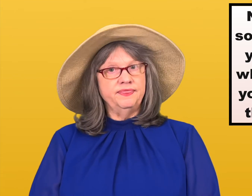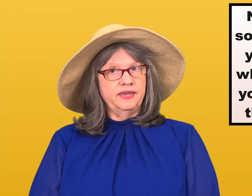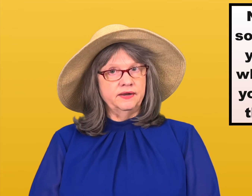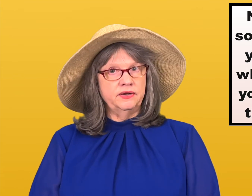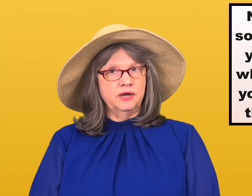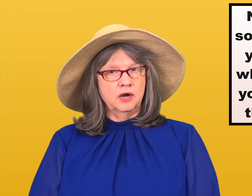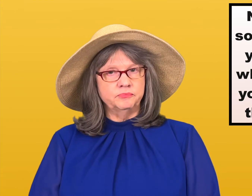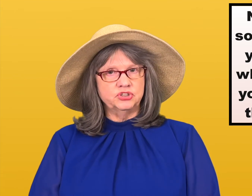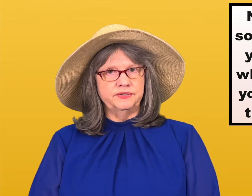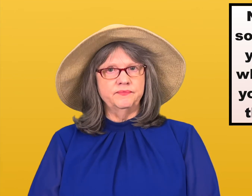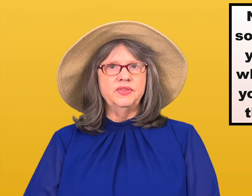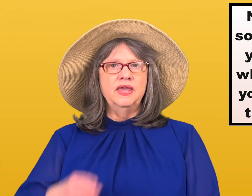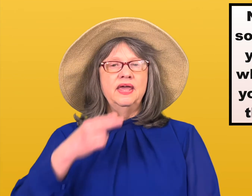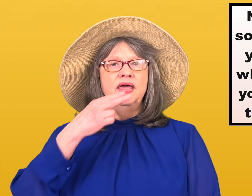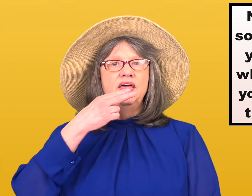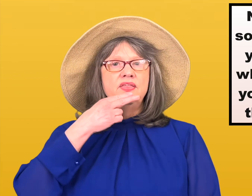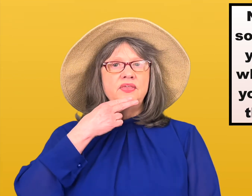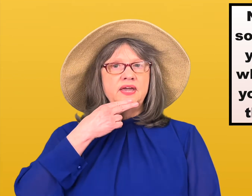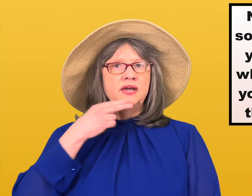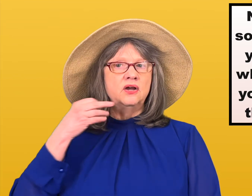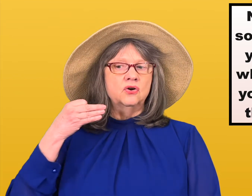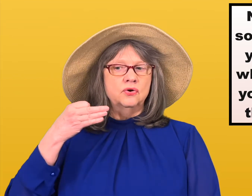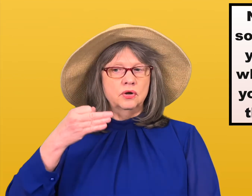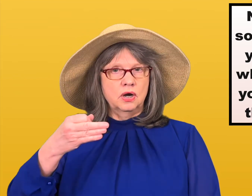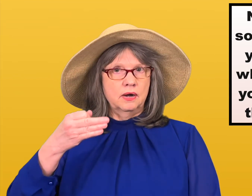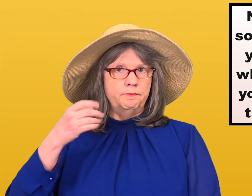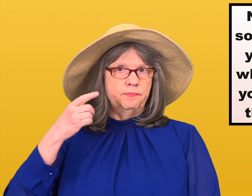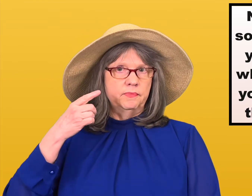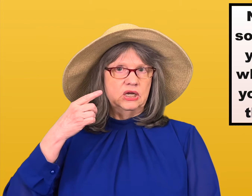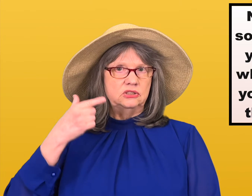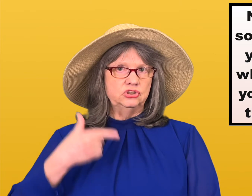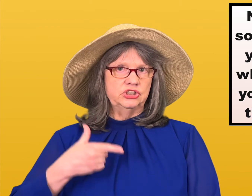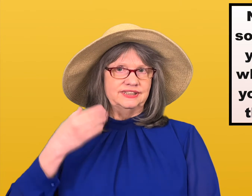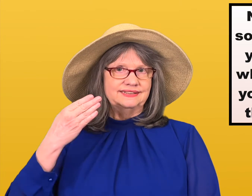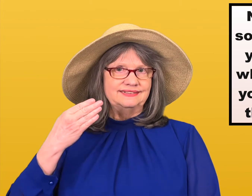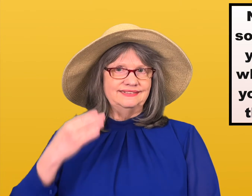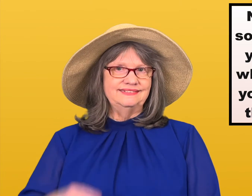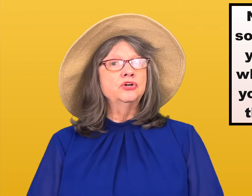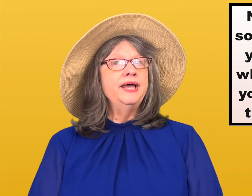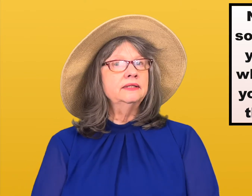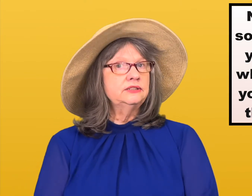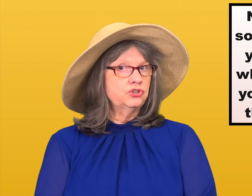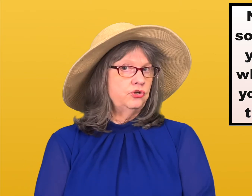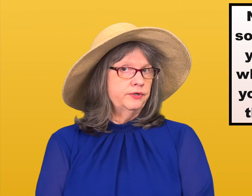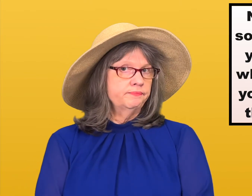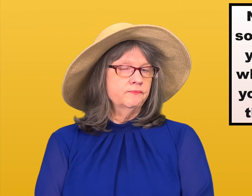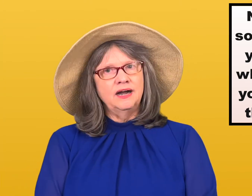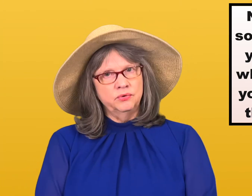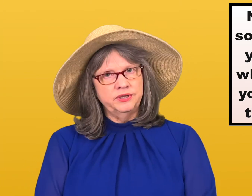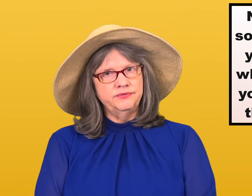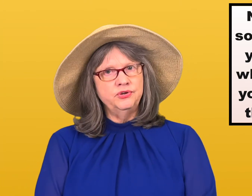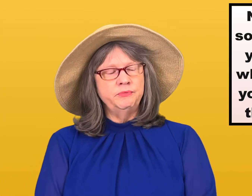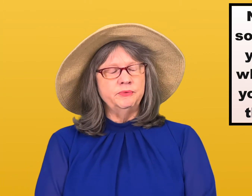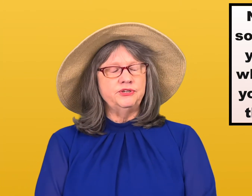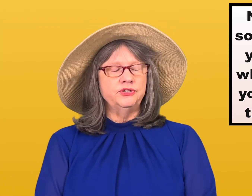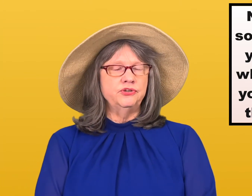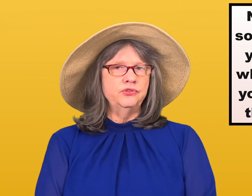"their" and "option". Their option. So now let's cue it. I will give you a moment to cue the